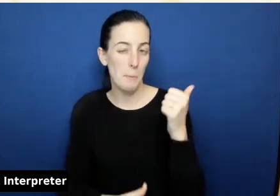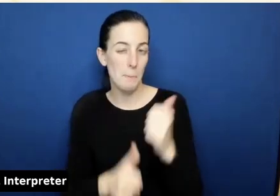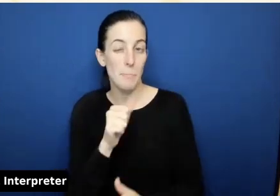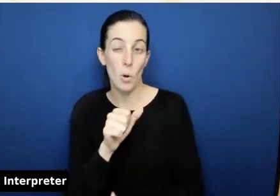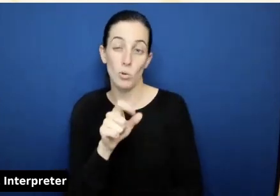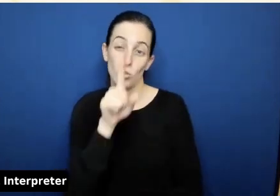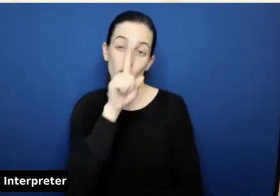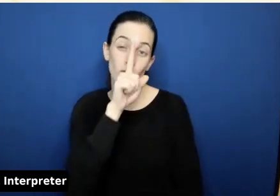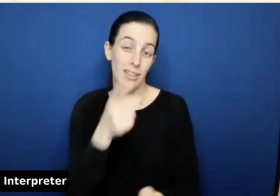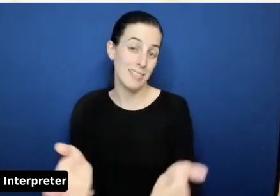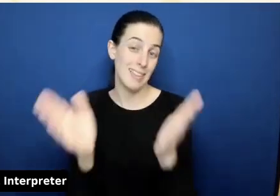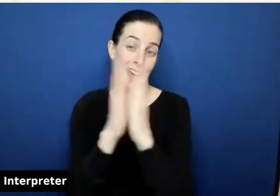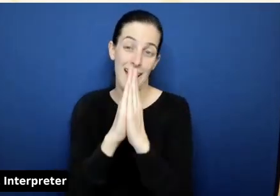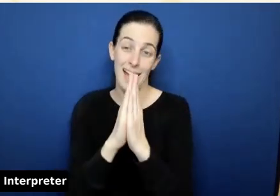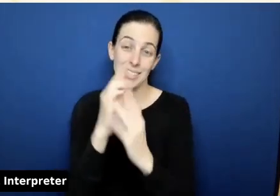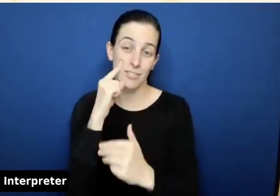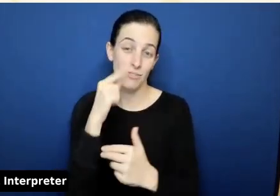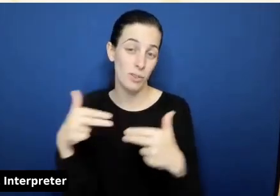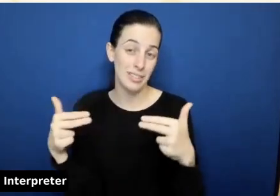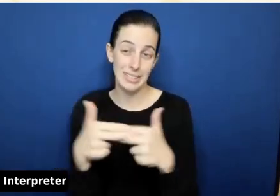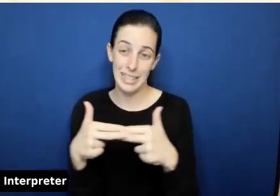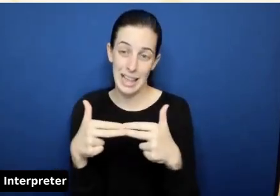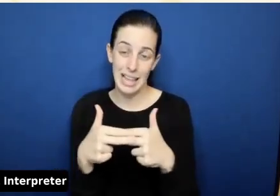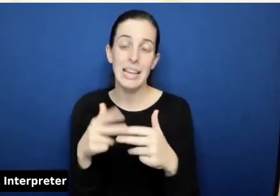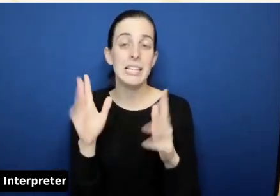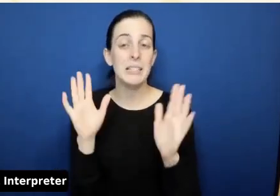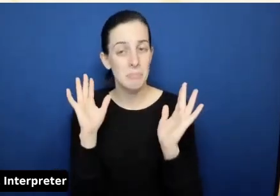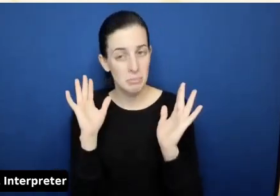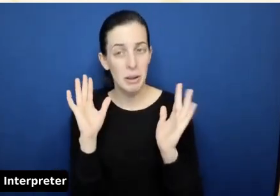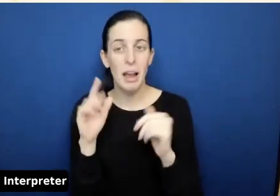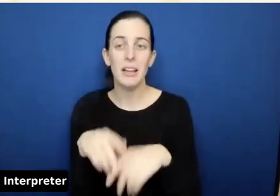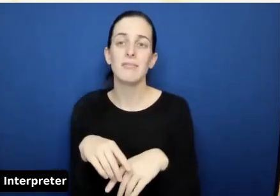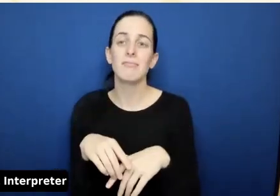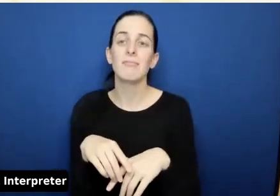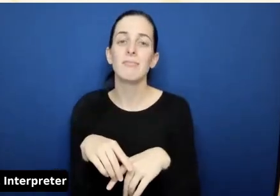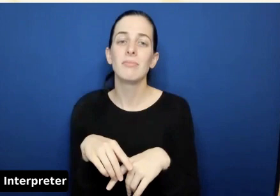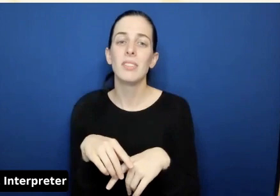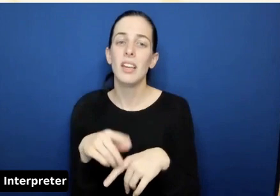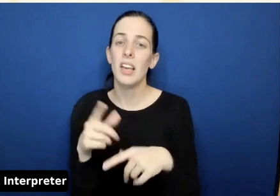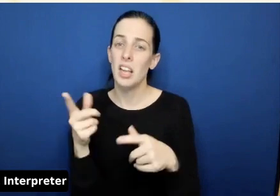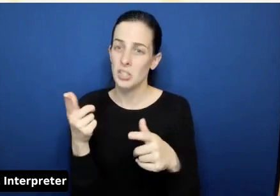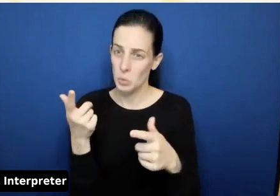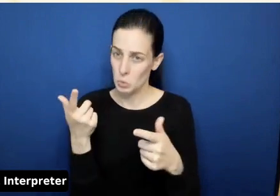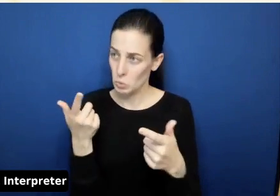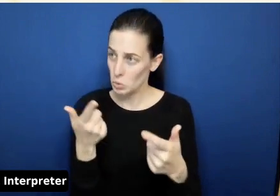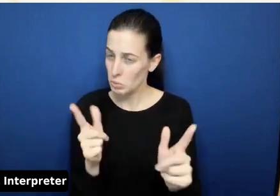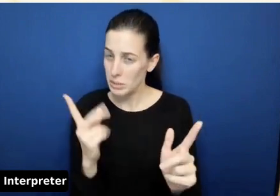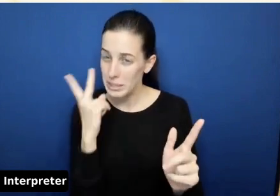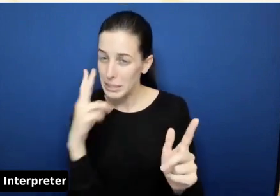So yes, you can post it once you have it ready. But let us see some other questions.